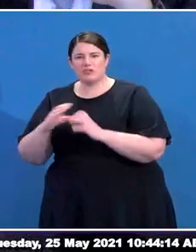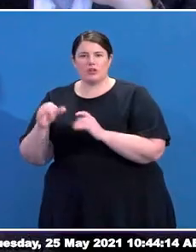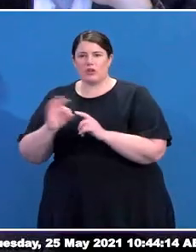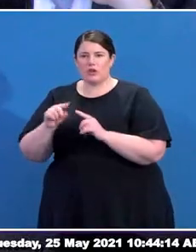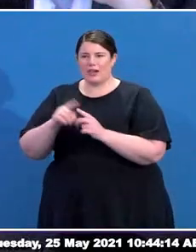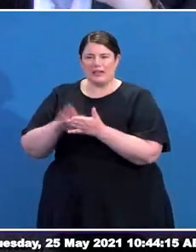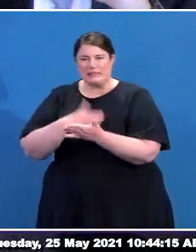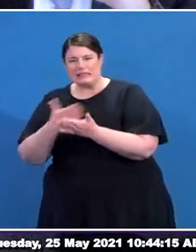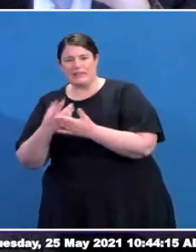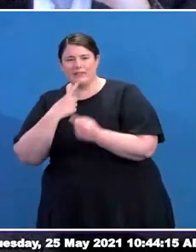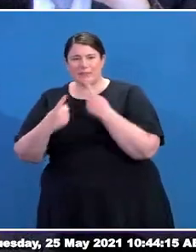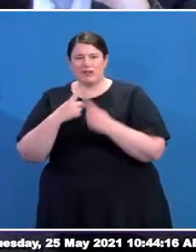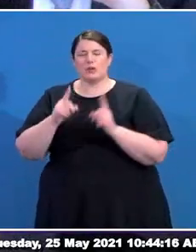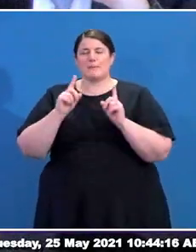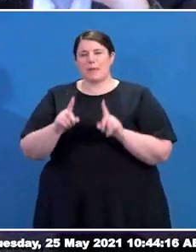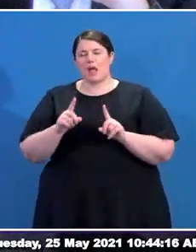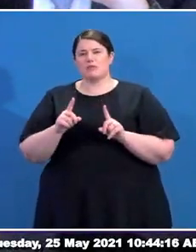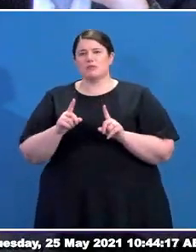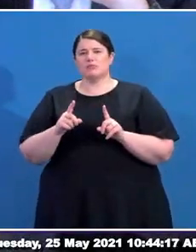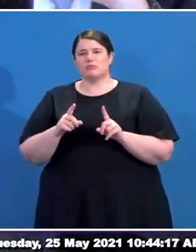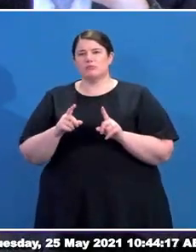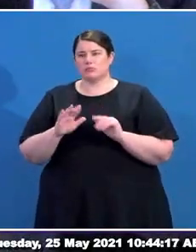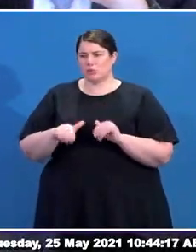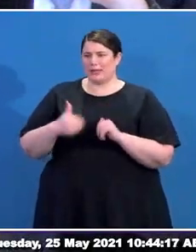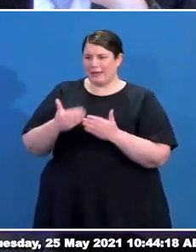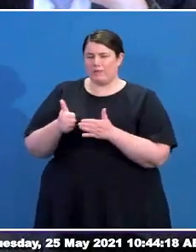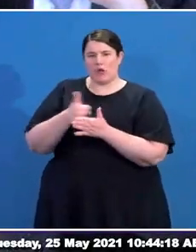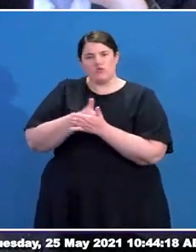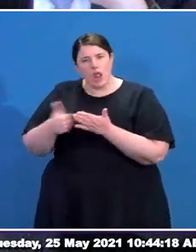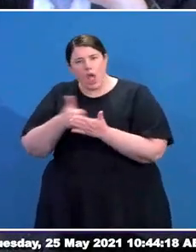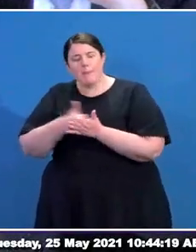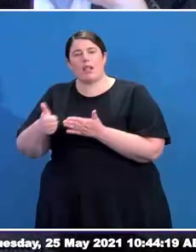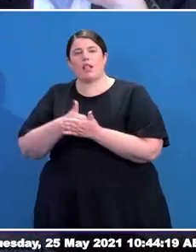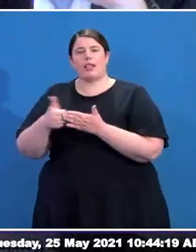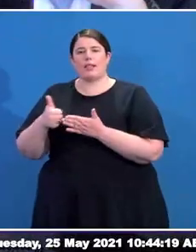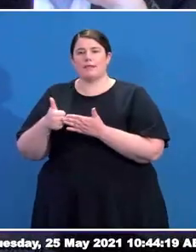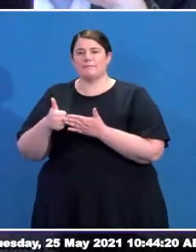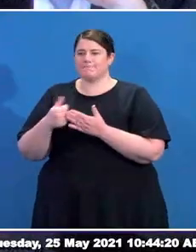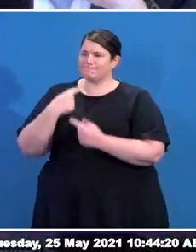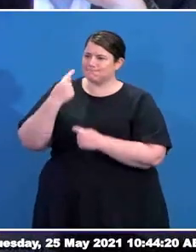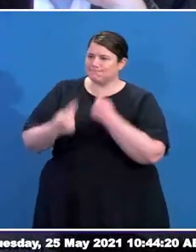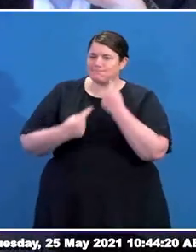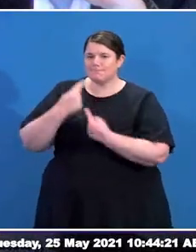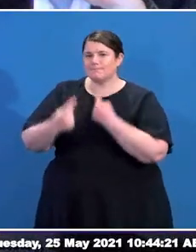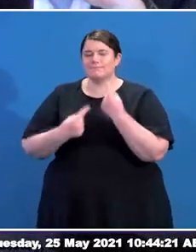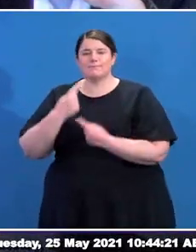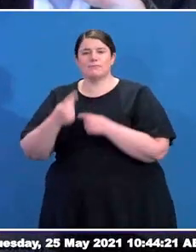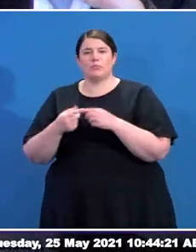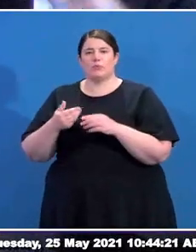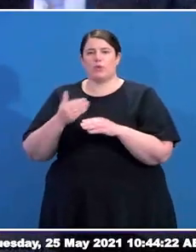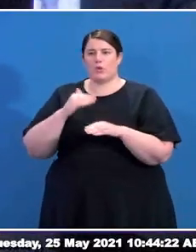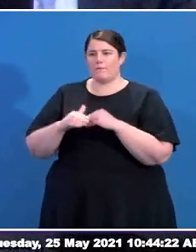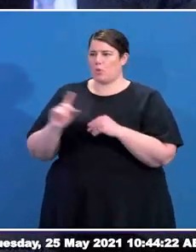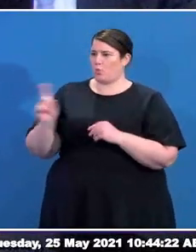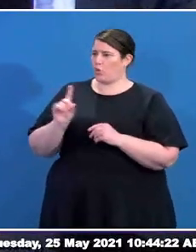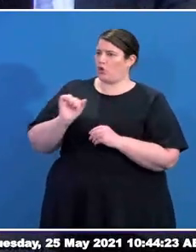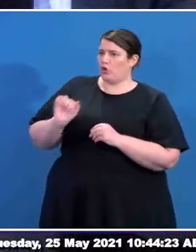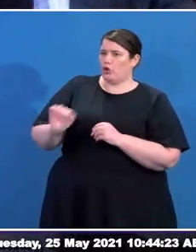But give a reliable account of what her interactions